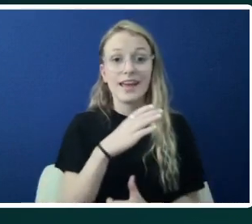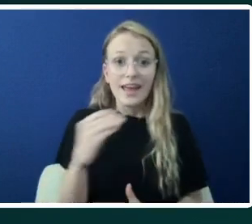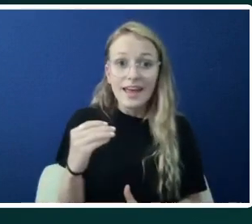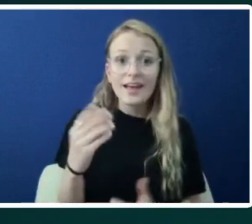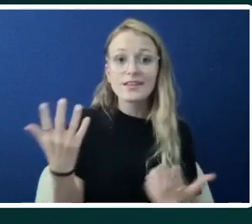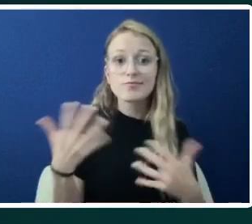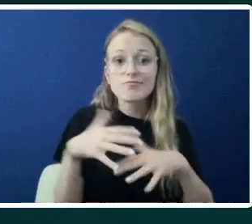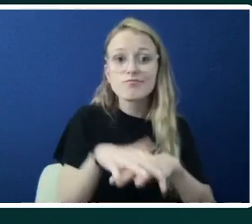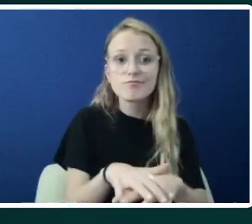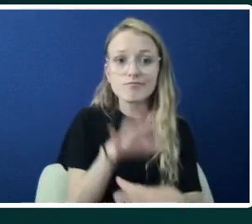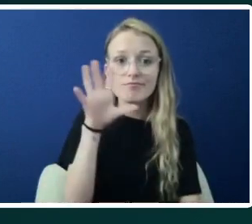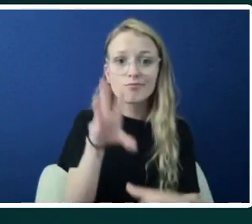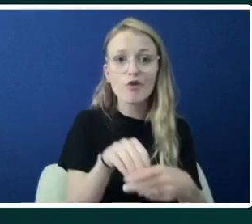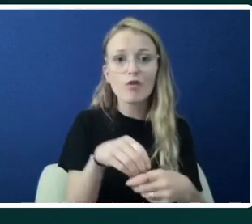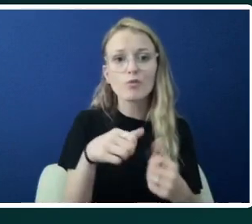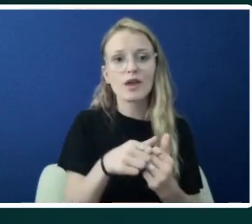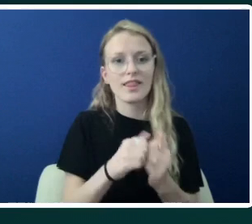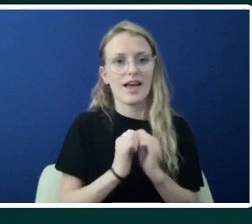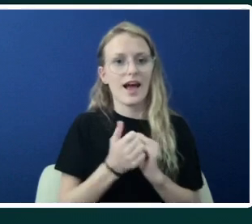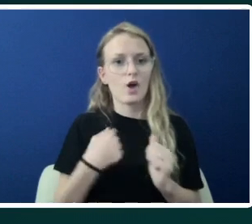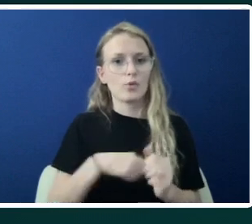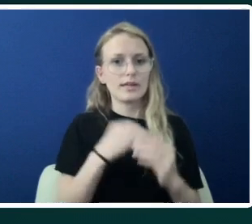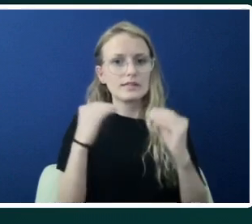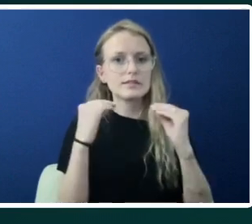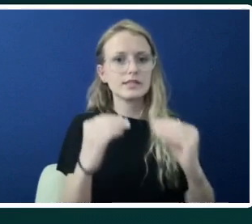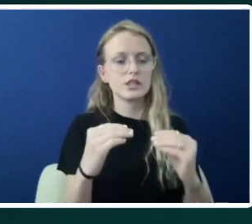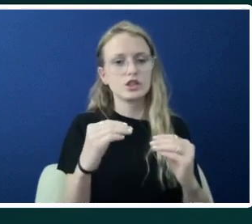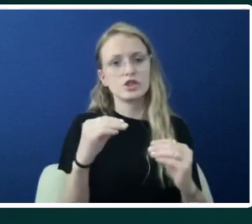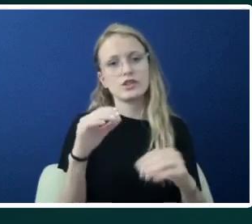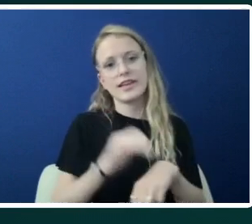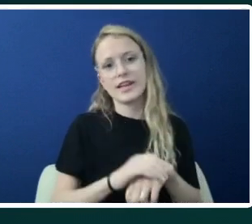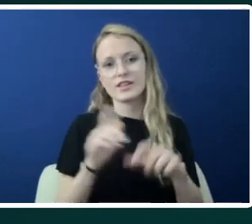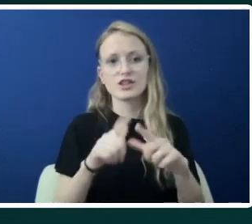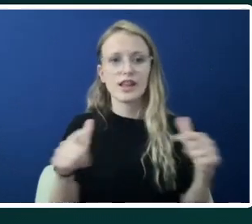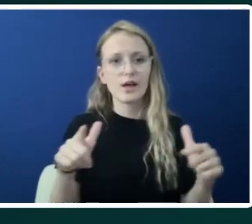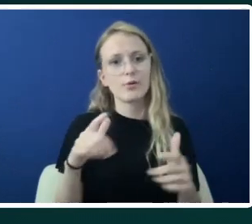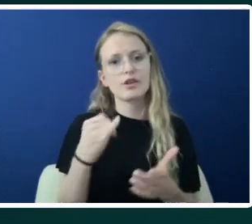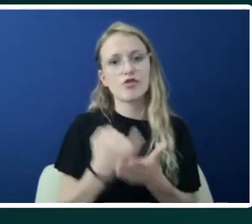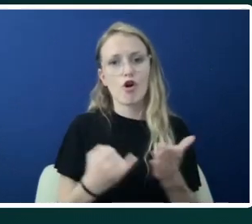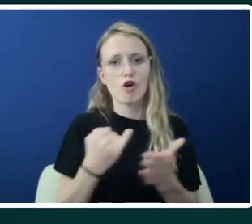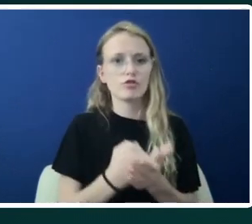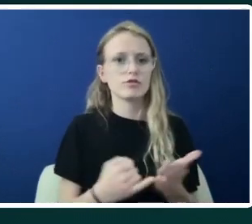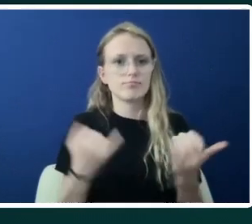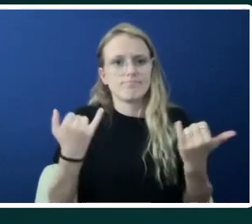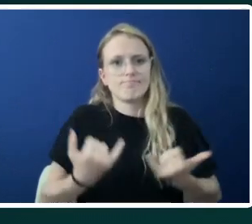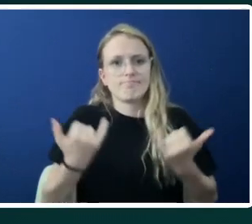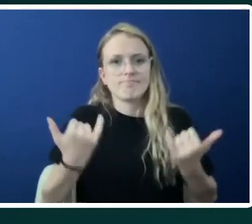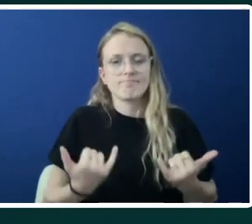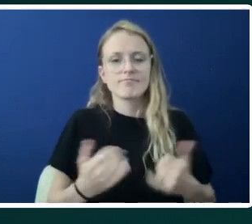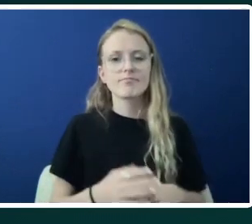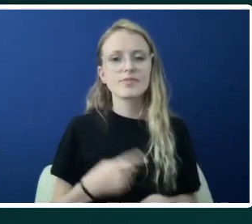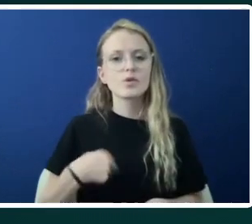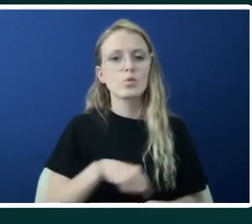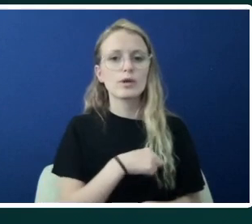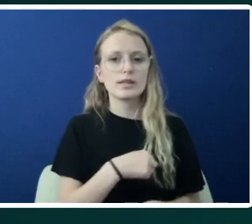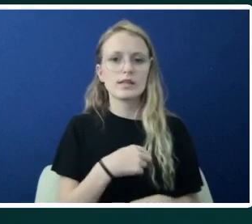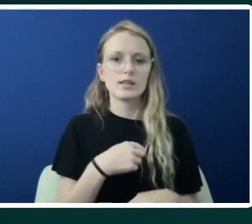English Language Arts in the current era. We express in this important research base